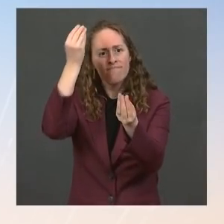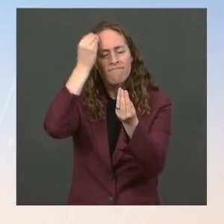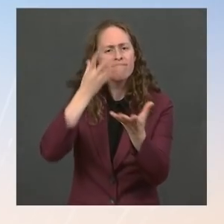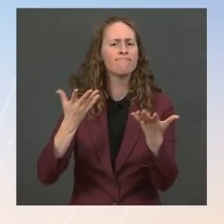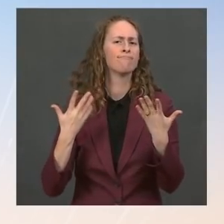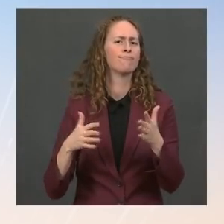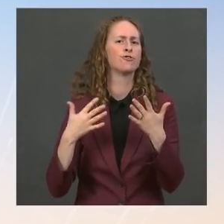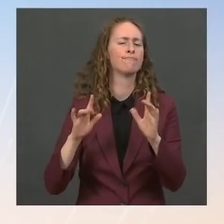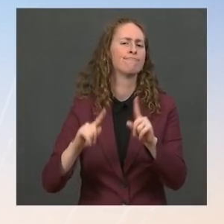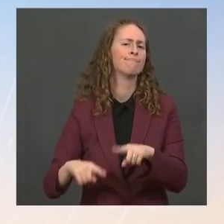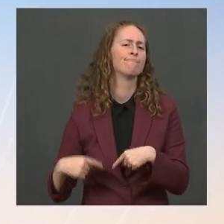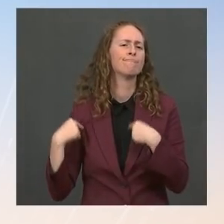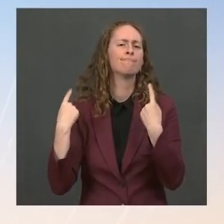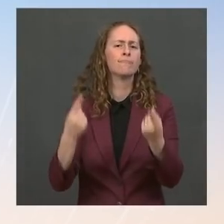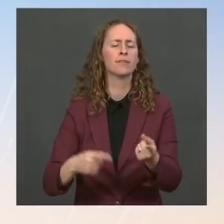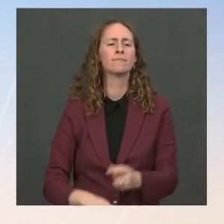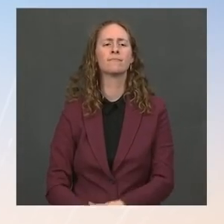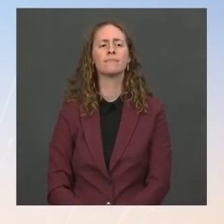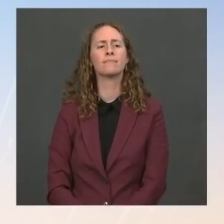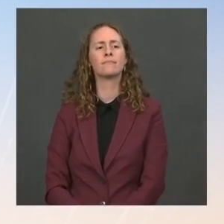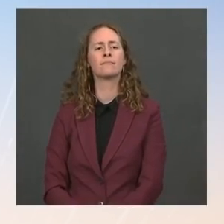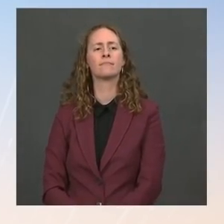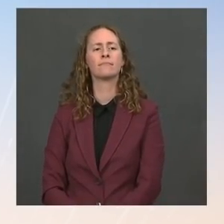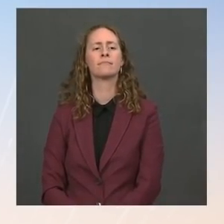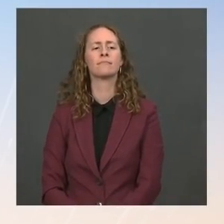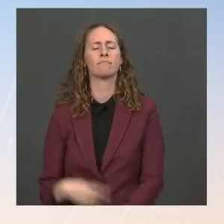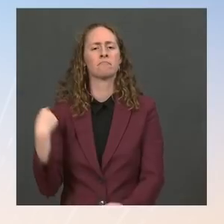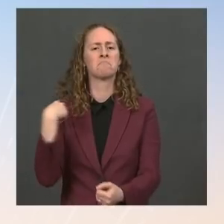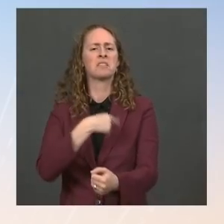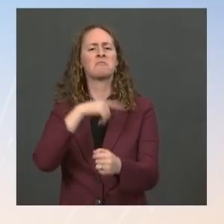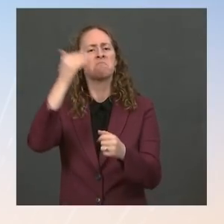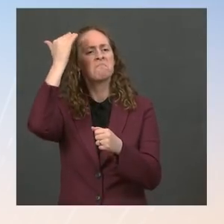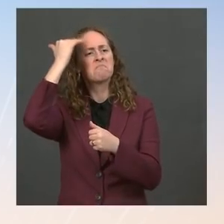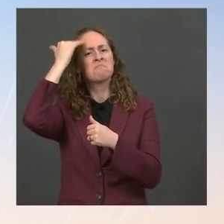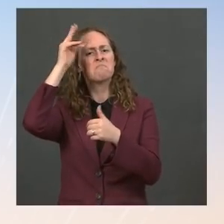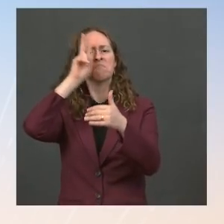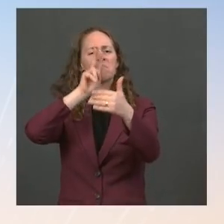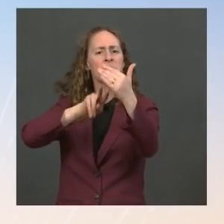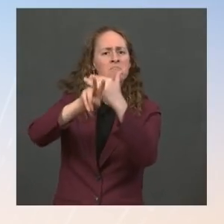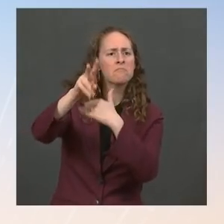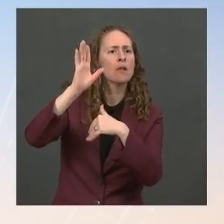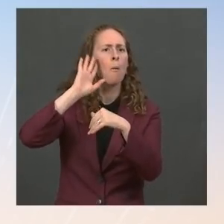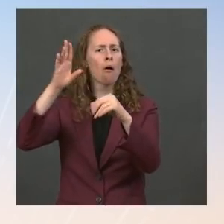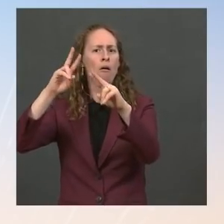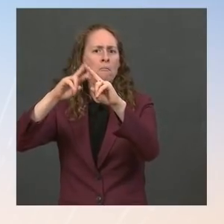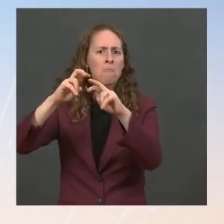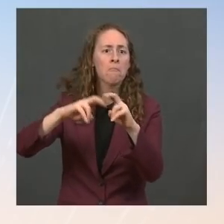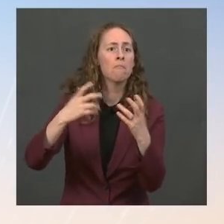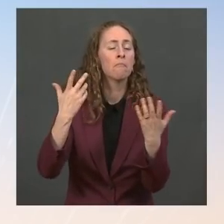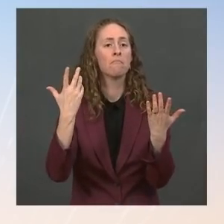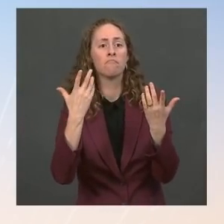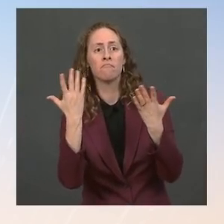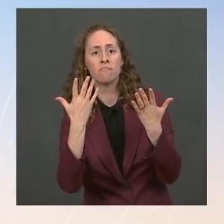where we typically expect to have more time to assess both the threat and the potential target. That is a point General McKenzie made --